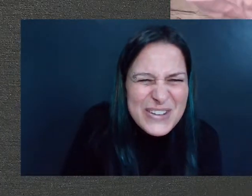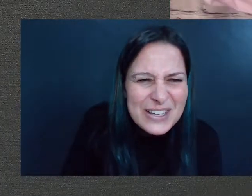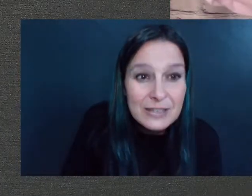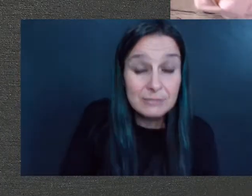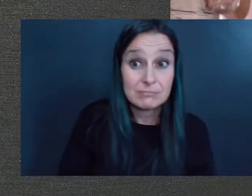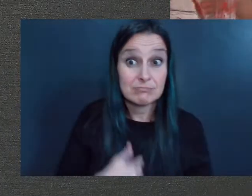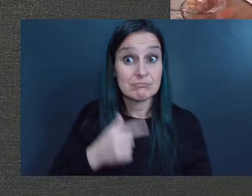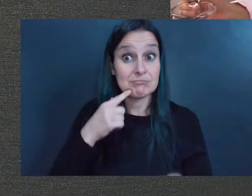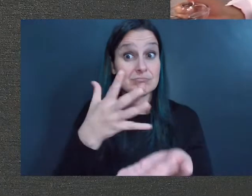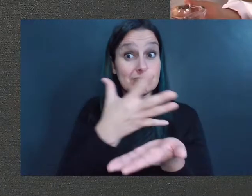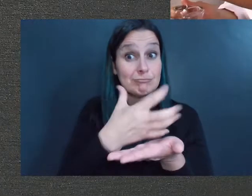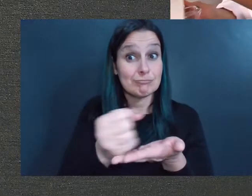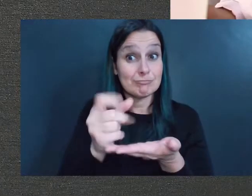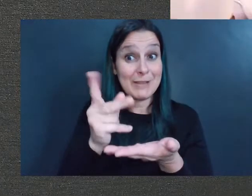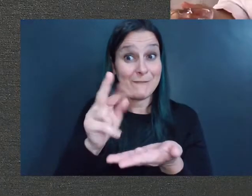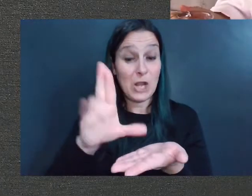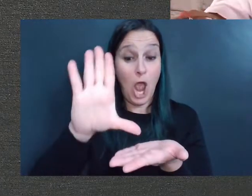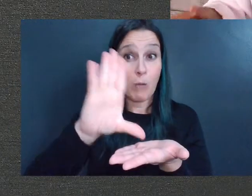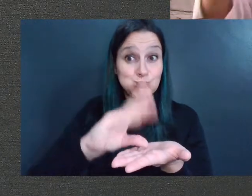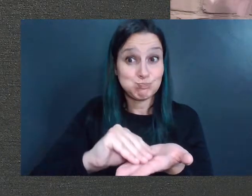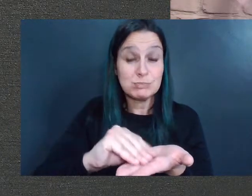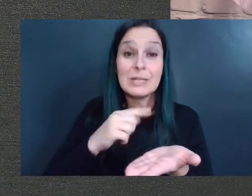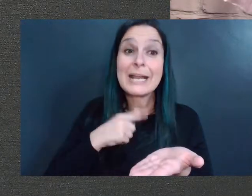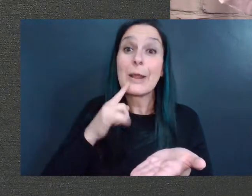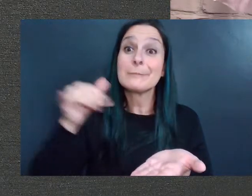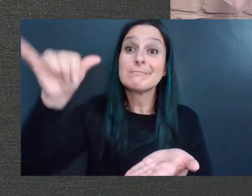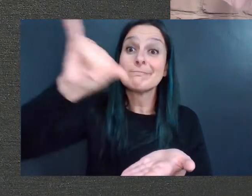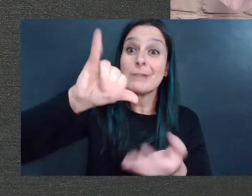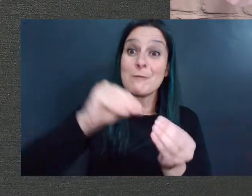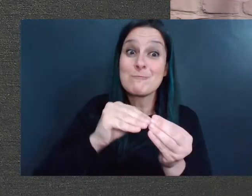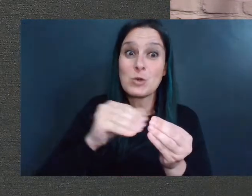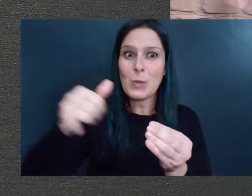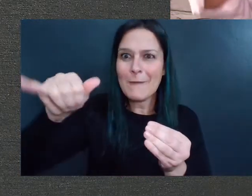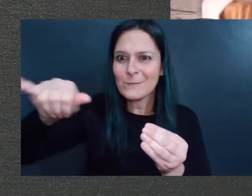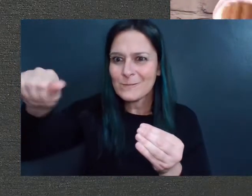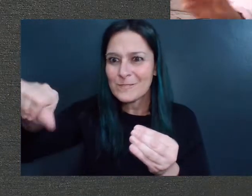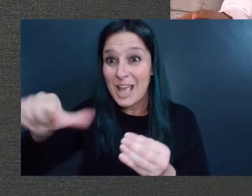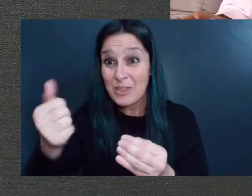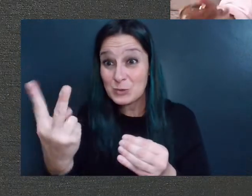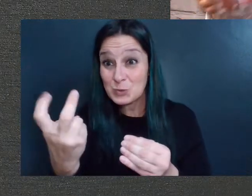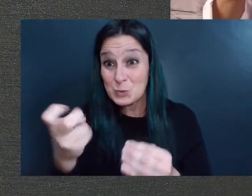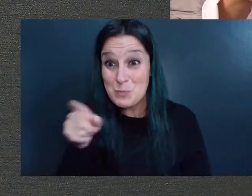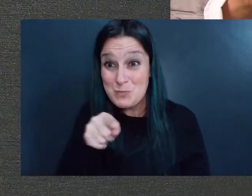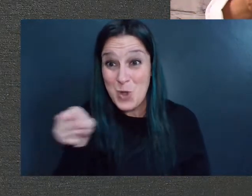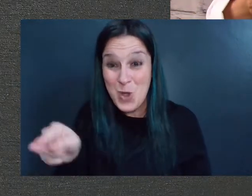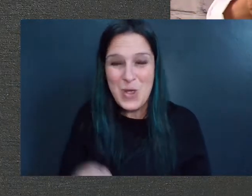Oh, I think I'm running out of vinegar. I have to put a little bit more in so I can do the other two colors. This is really cool.